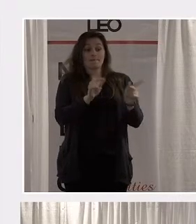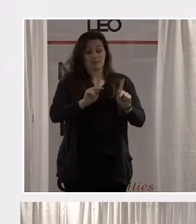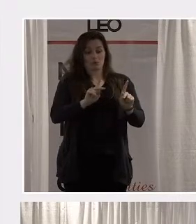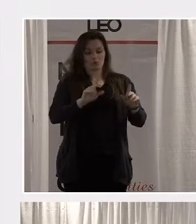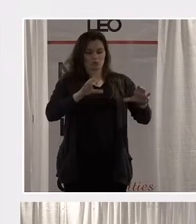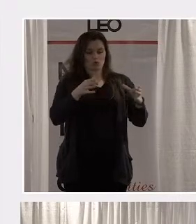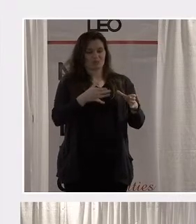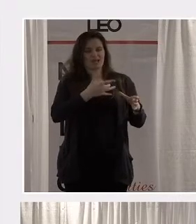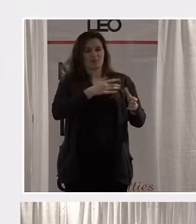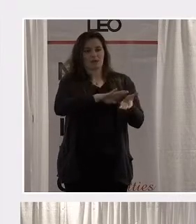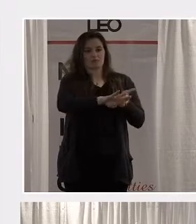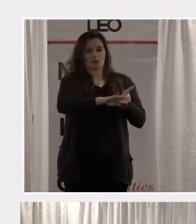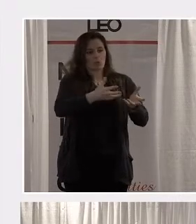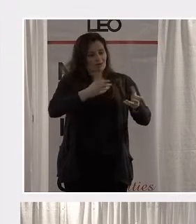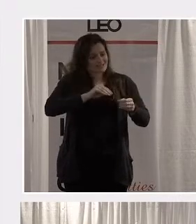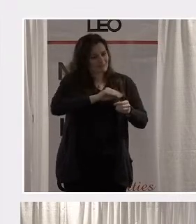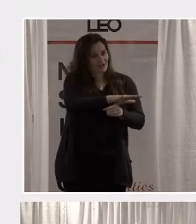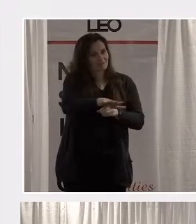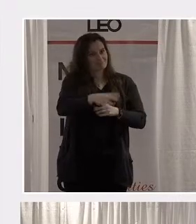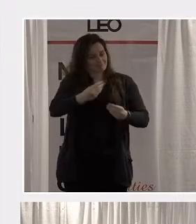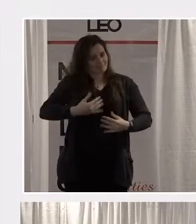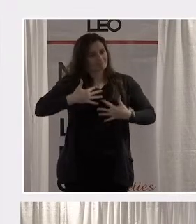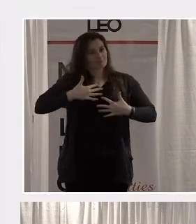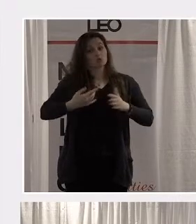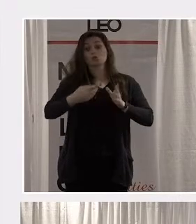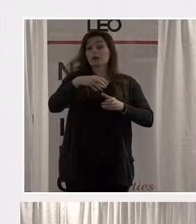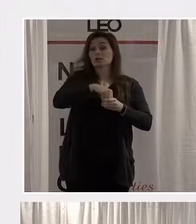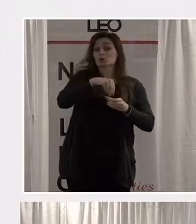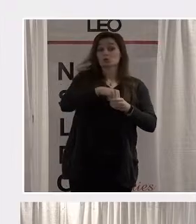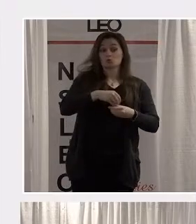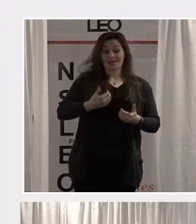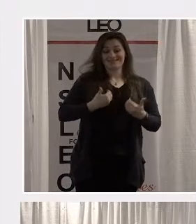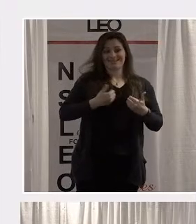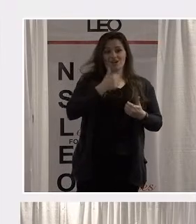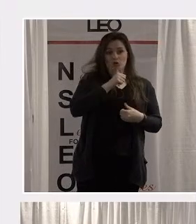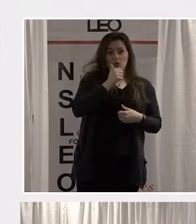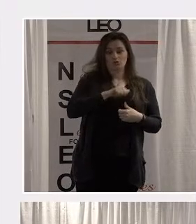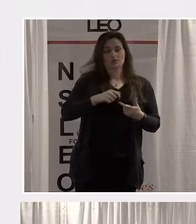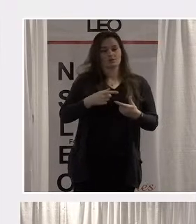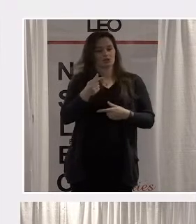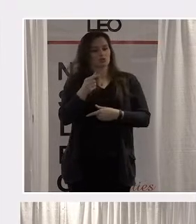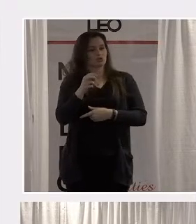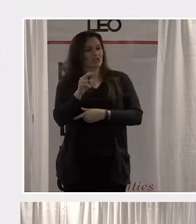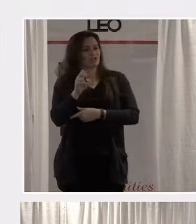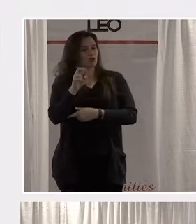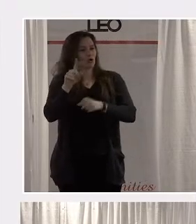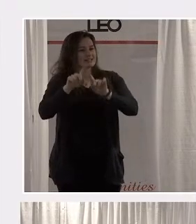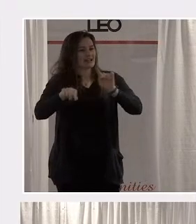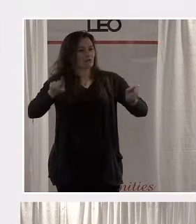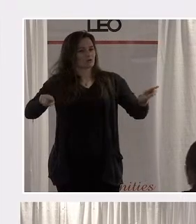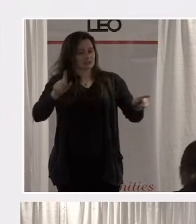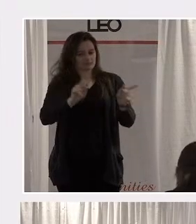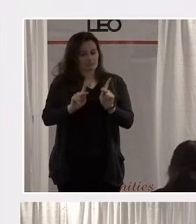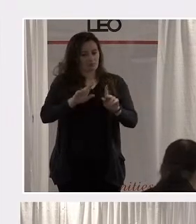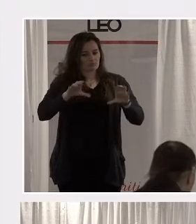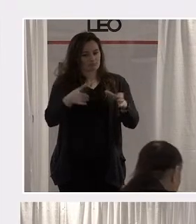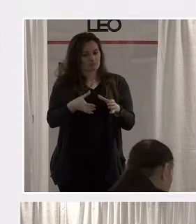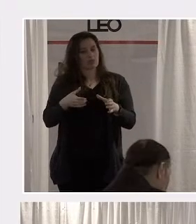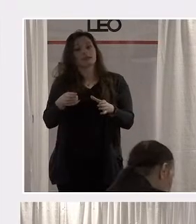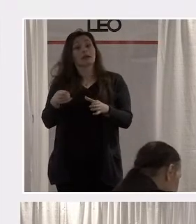INCLUDING YOUNG GIRLS, GENDER-DIVERSE INDIVIDUALS AND INDIVIDUALS WITH DISABILITIES